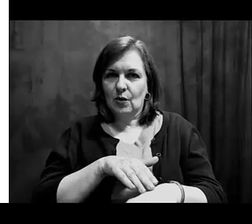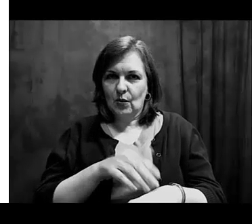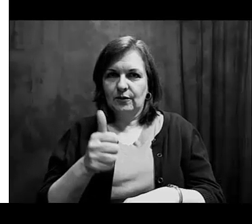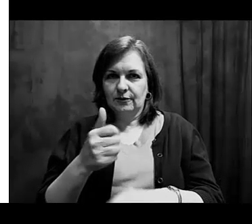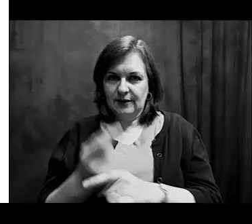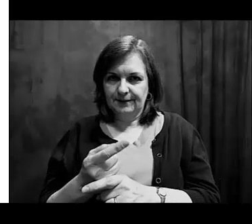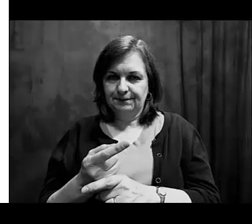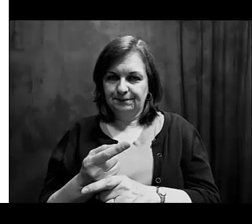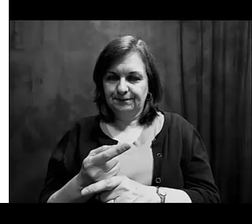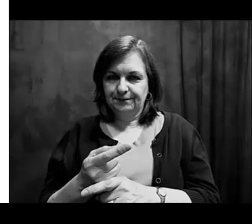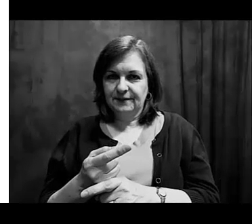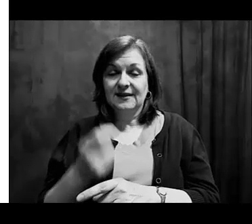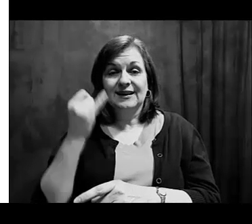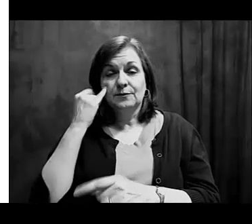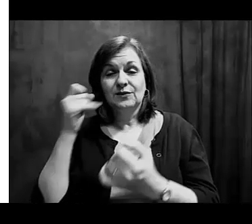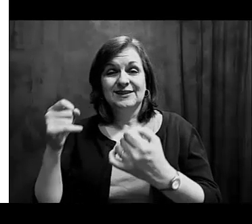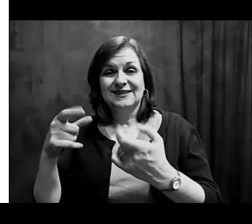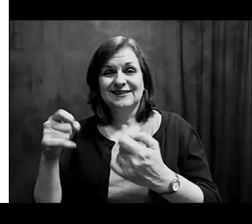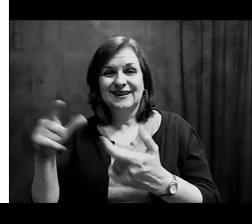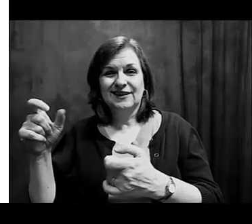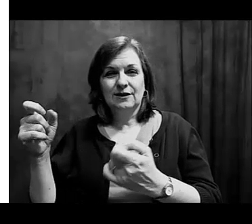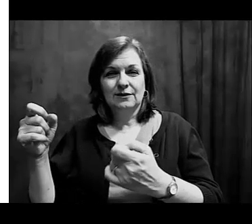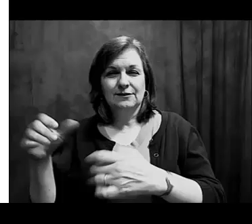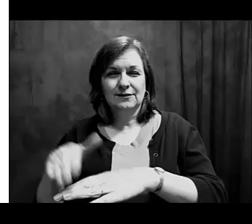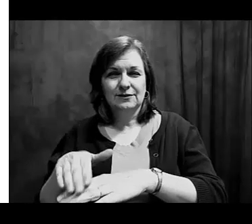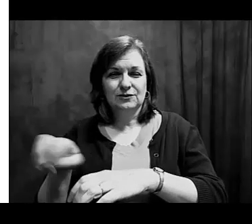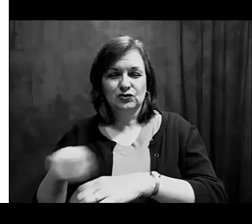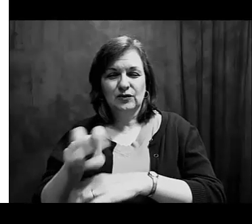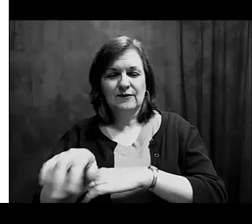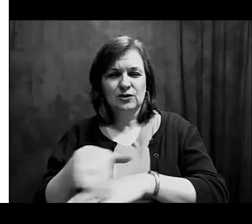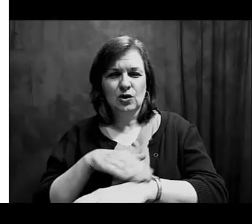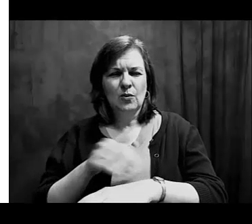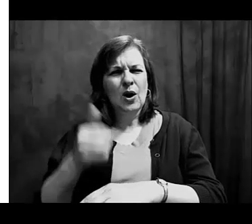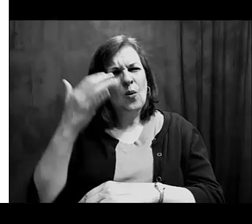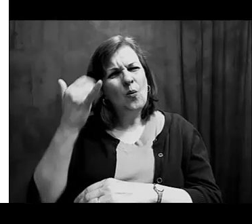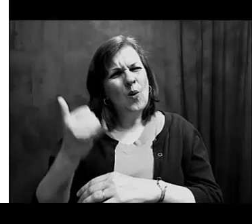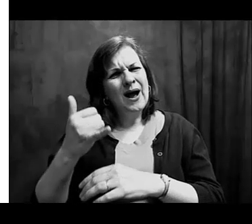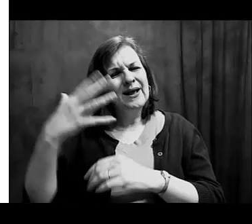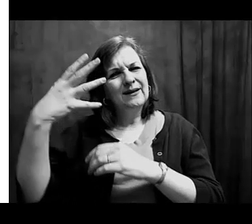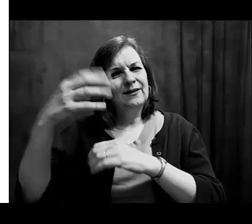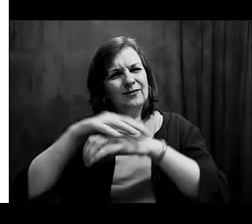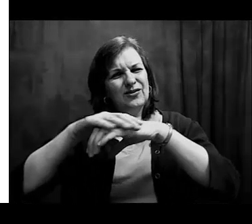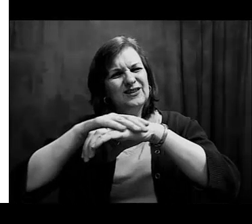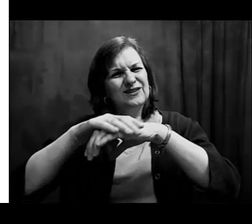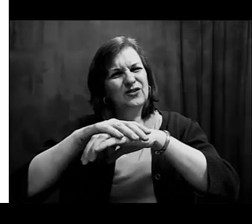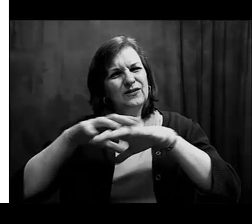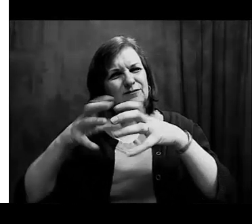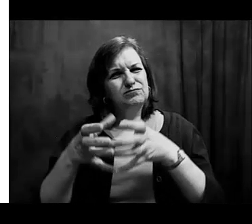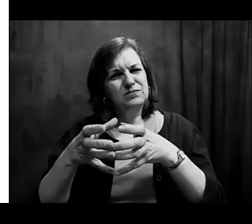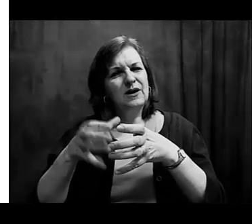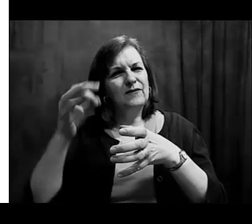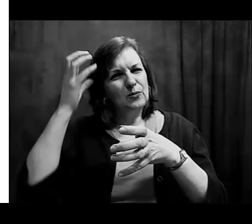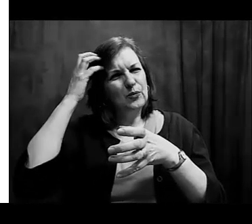if the signaled decreases why wouldn't do that in the brain on the outside layer?